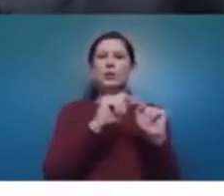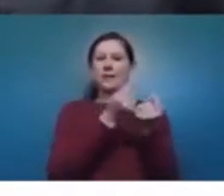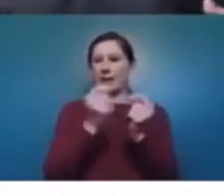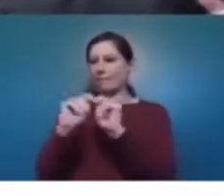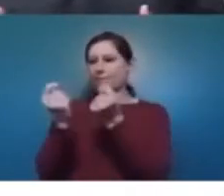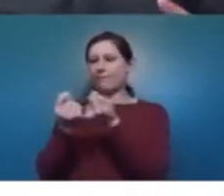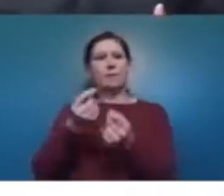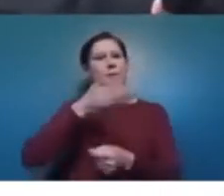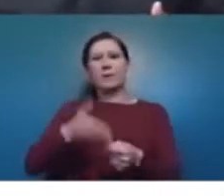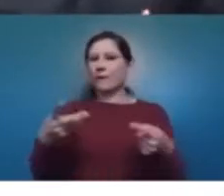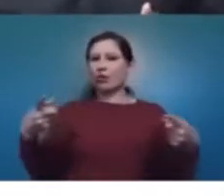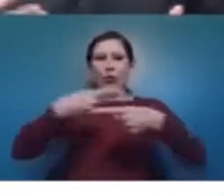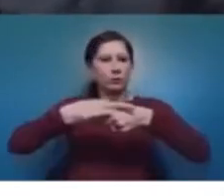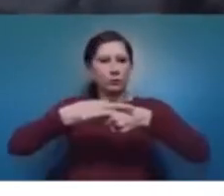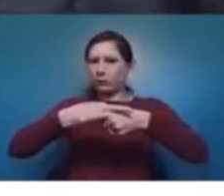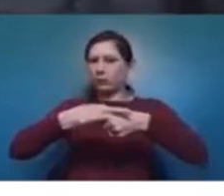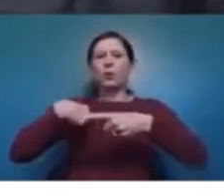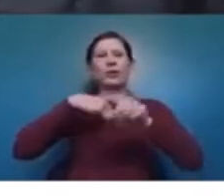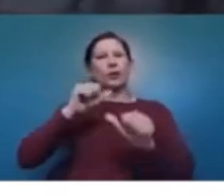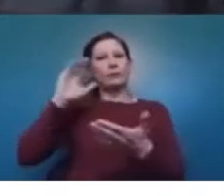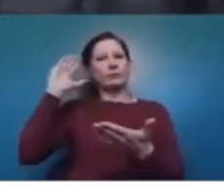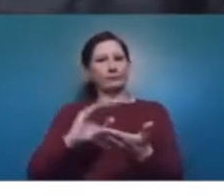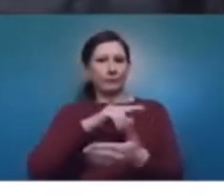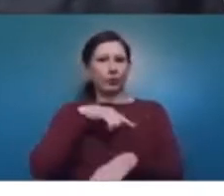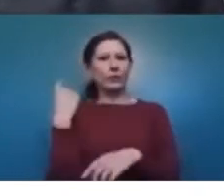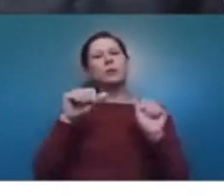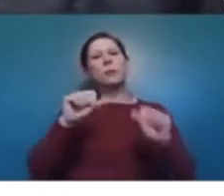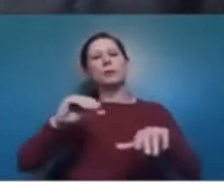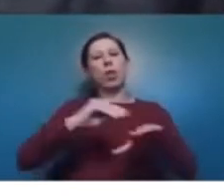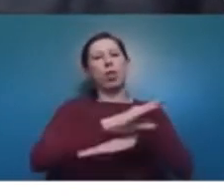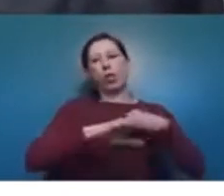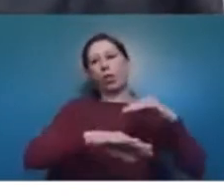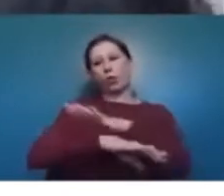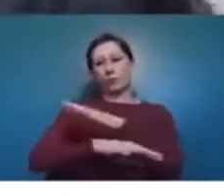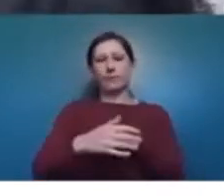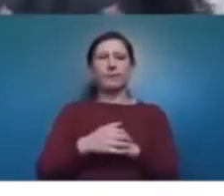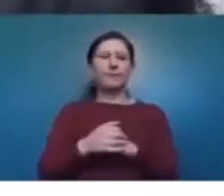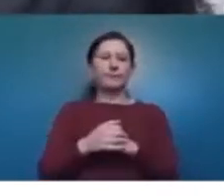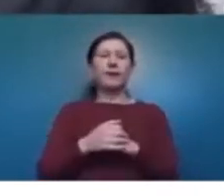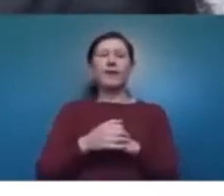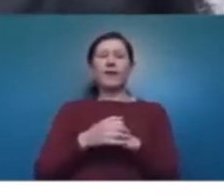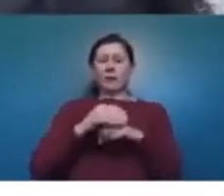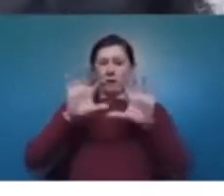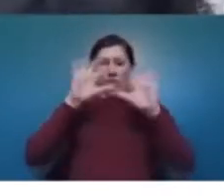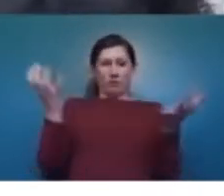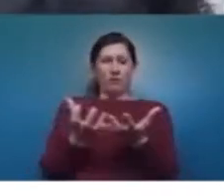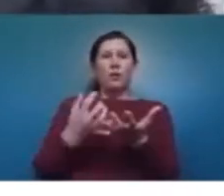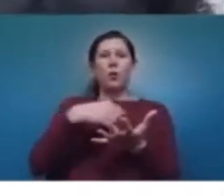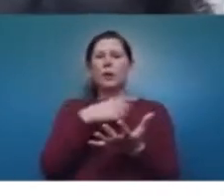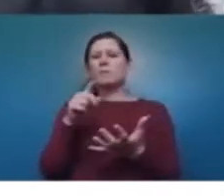teams that never crossed over so we could reduce the risk of possible contamination. Taking all of that into account, we felt comfortable